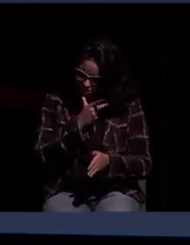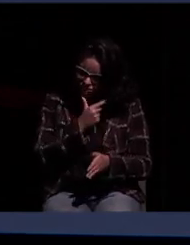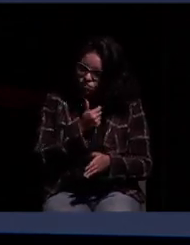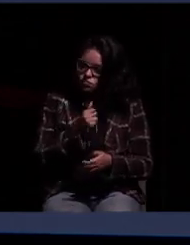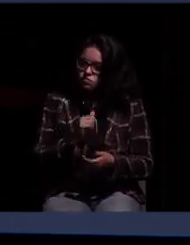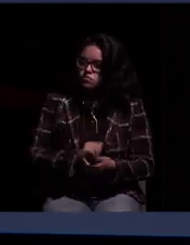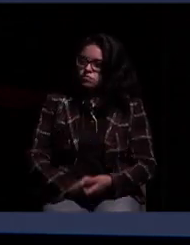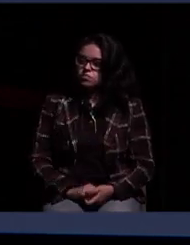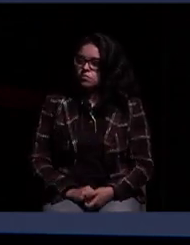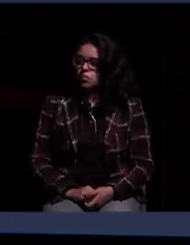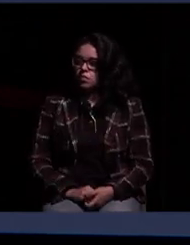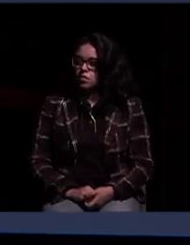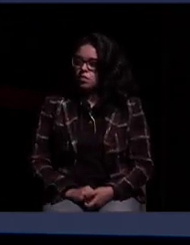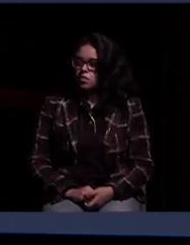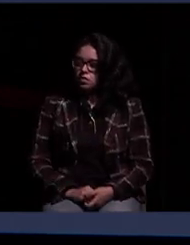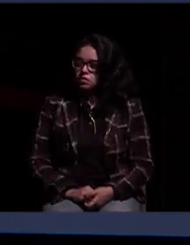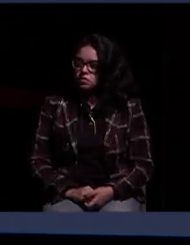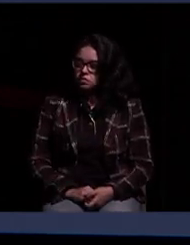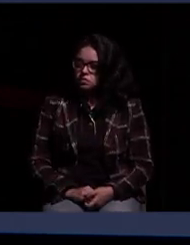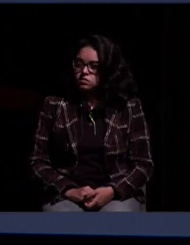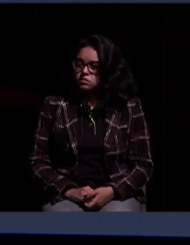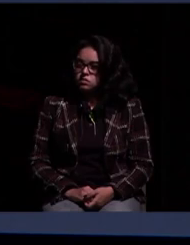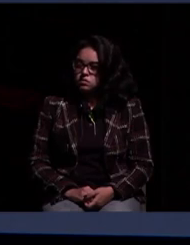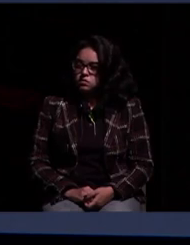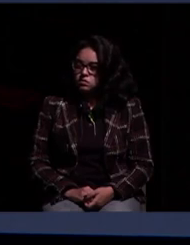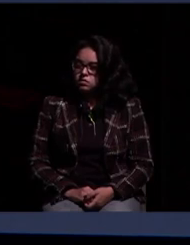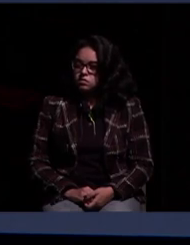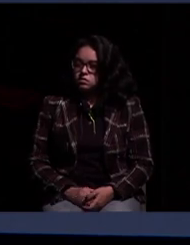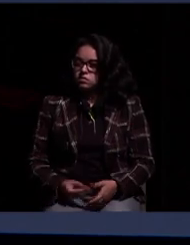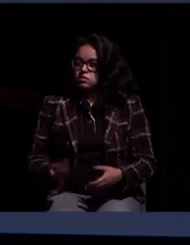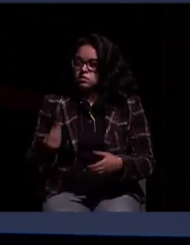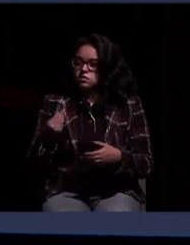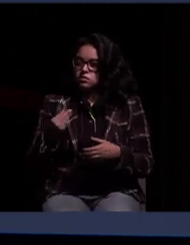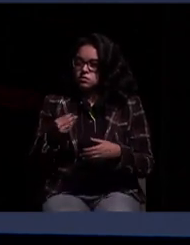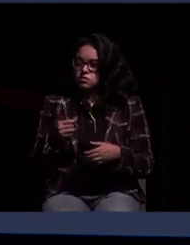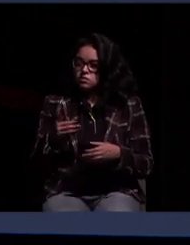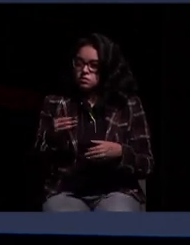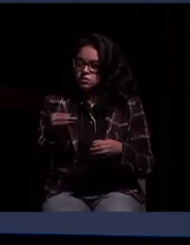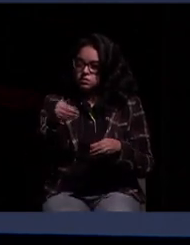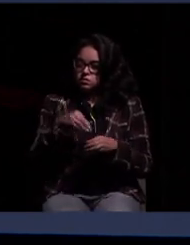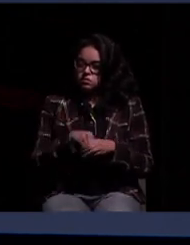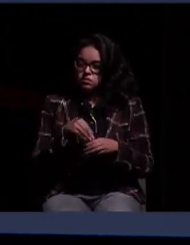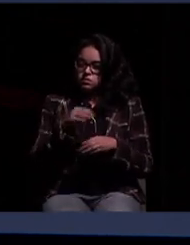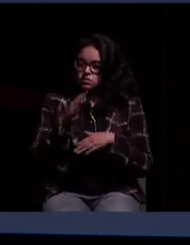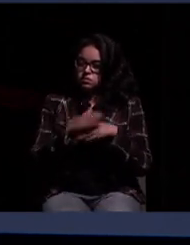contrary to our often ephemeral practices